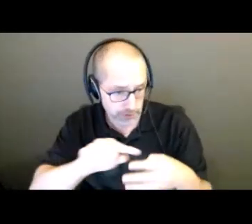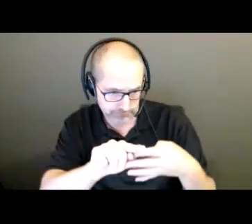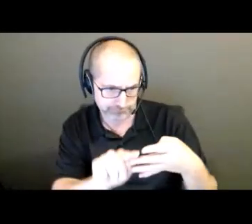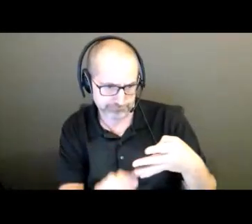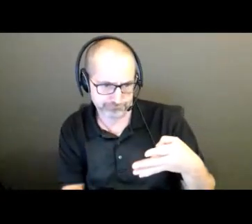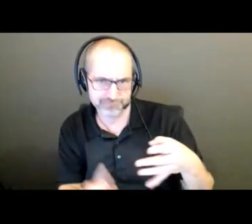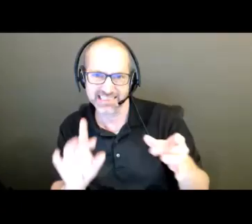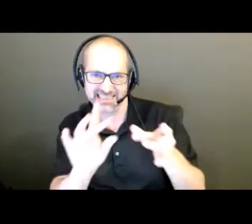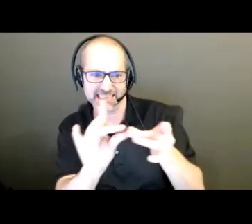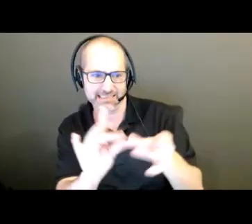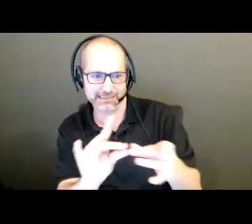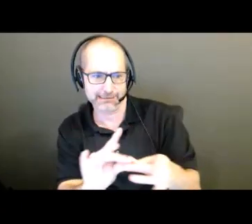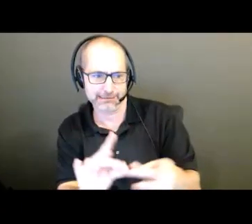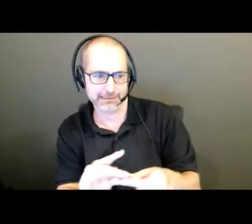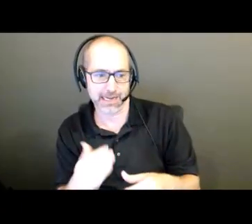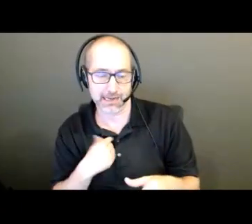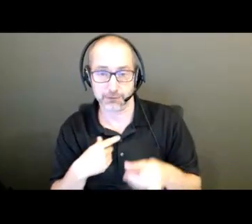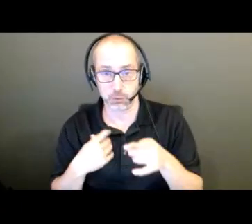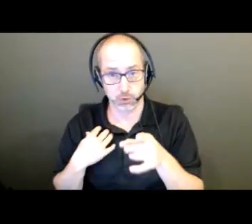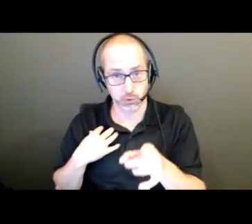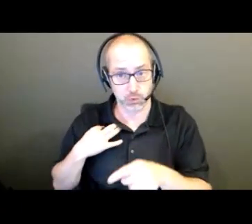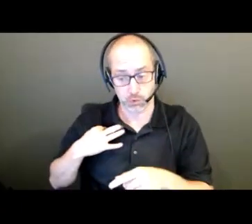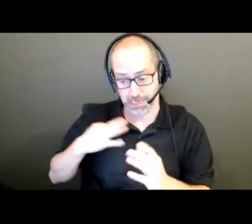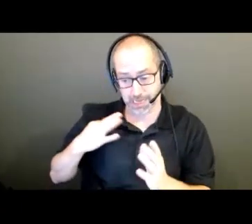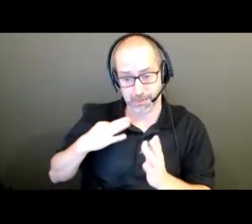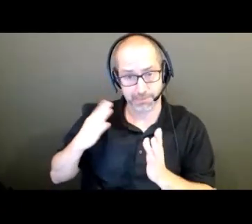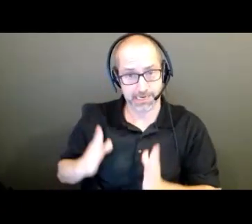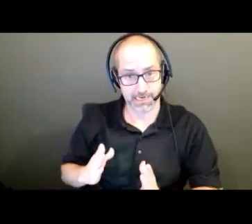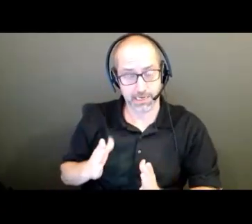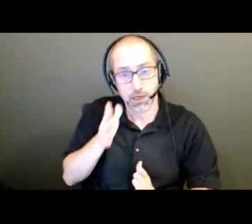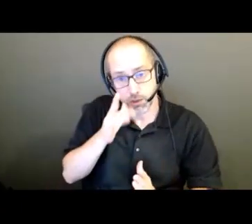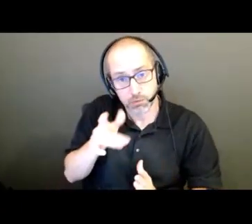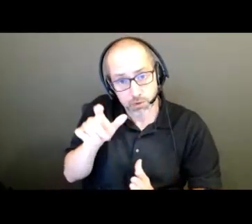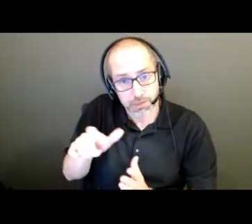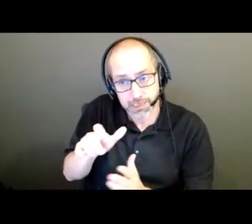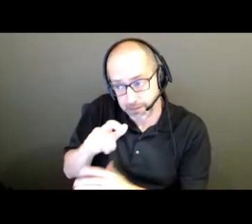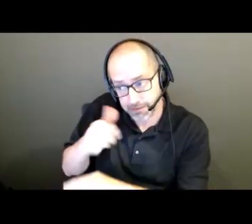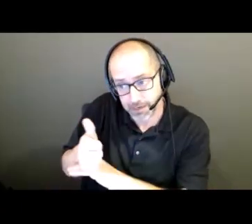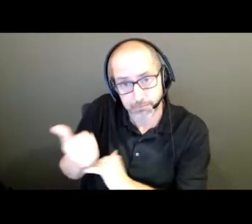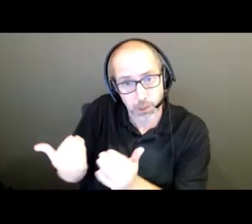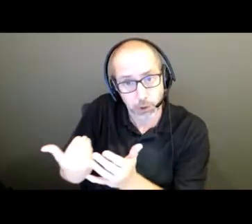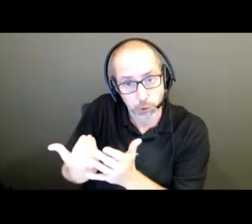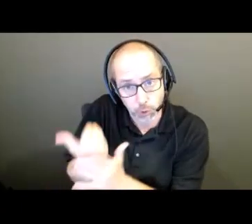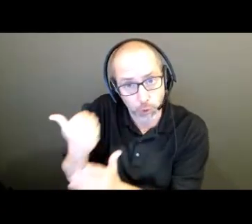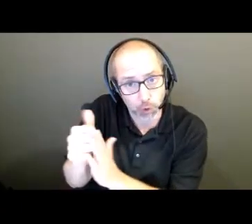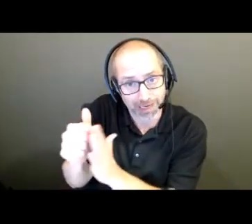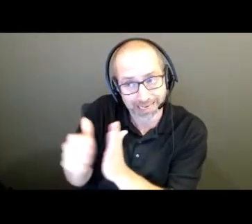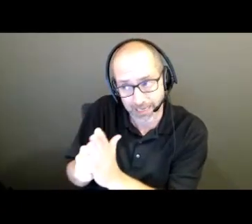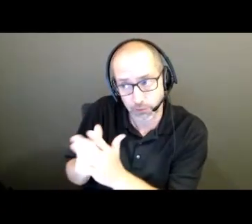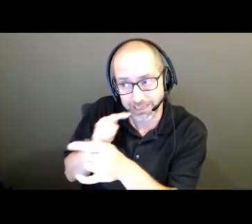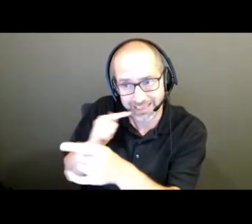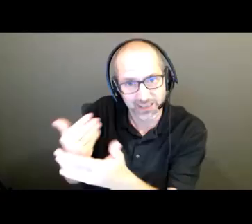As an applicant, you will need to create a new account in the updated system.